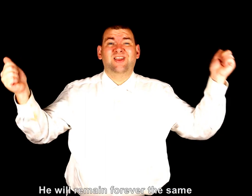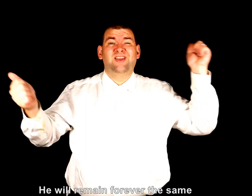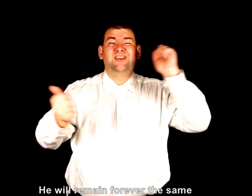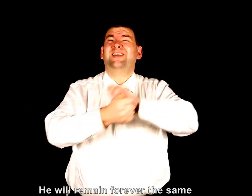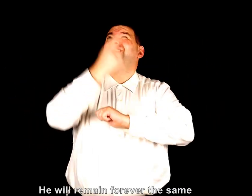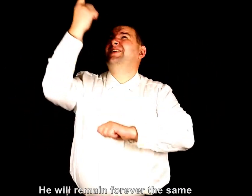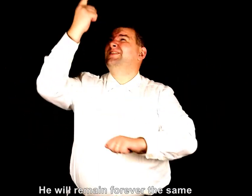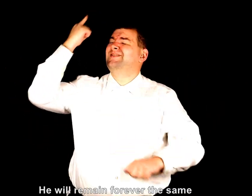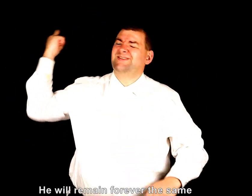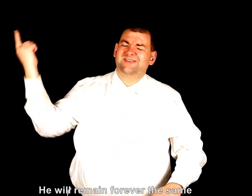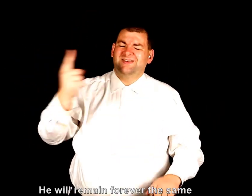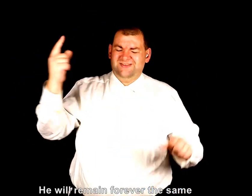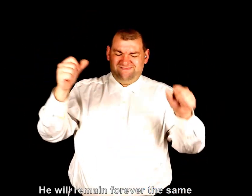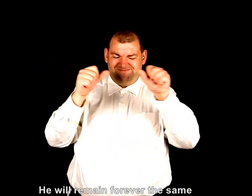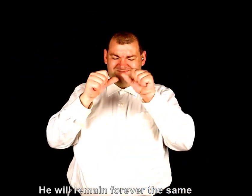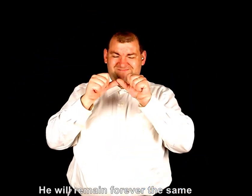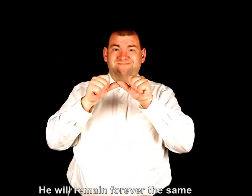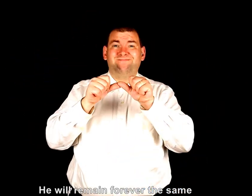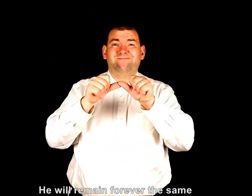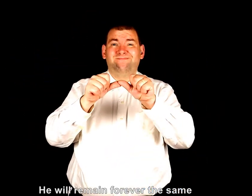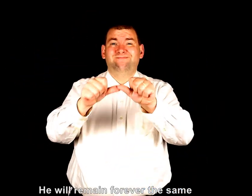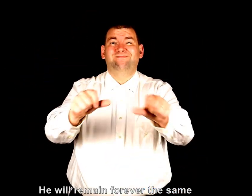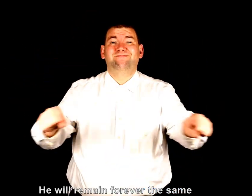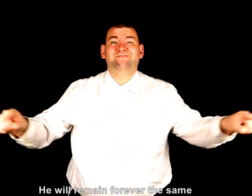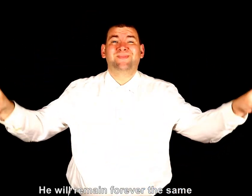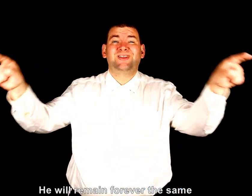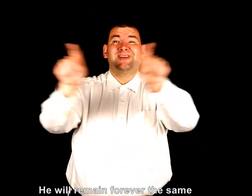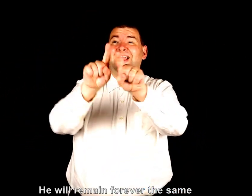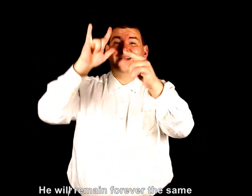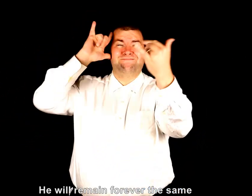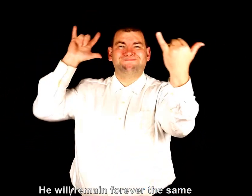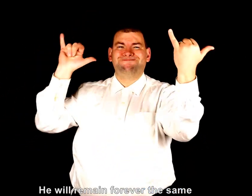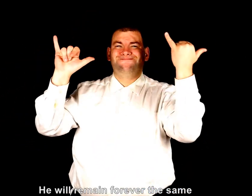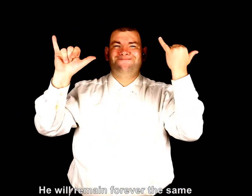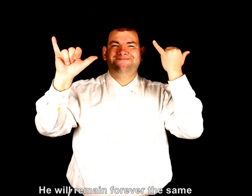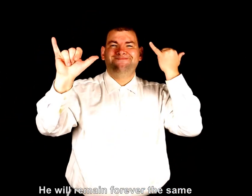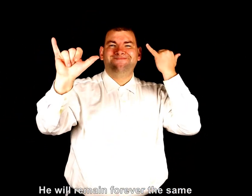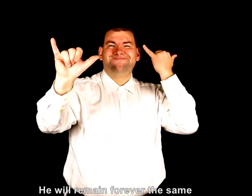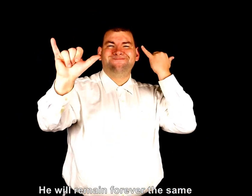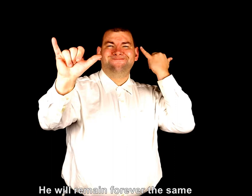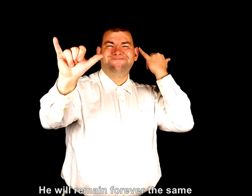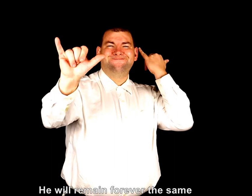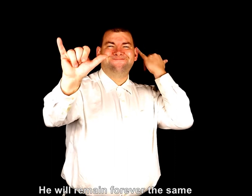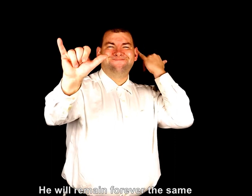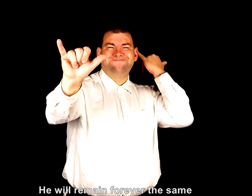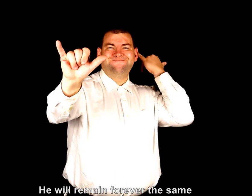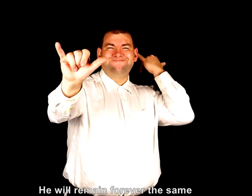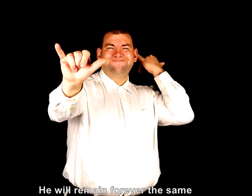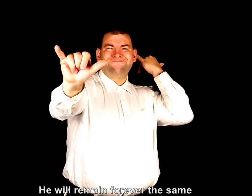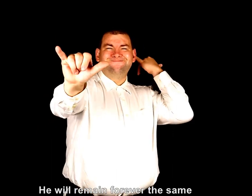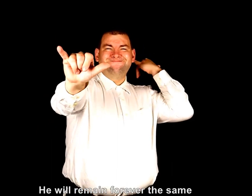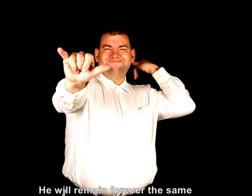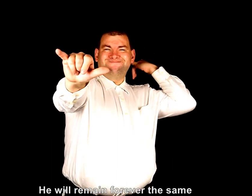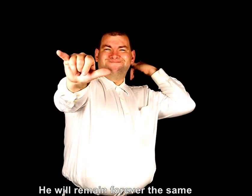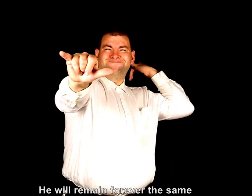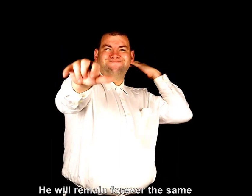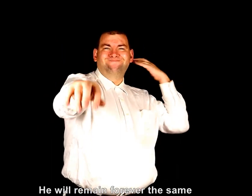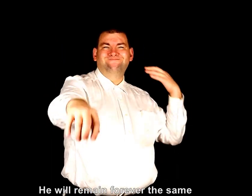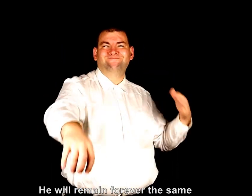He will remain forever the same